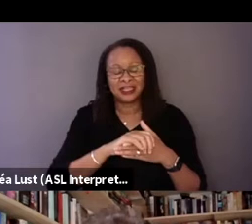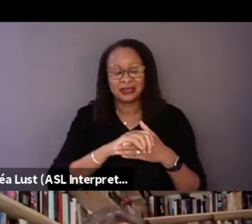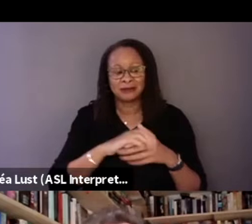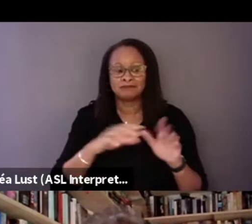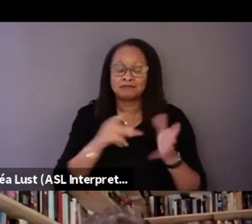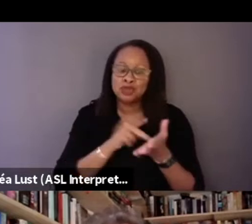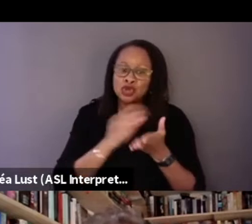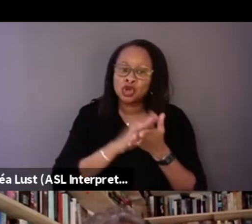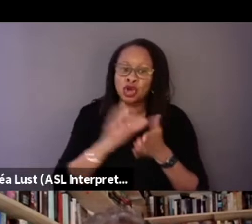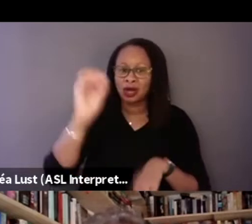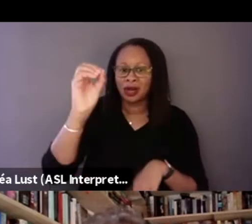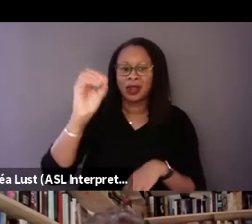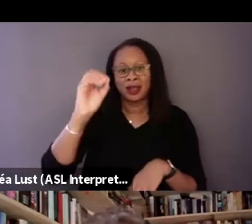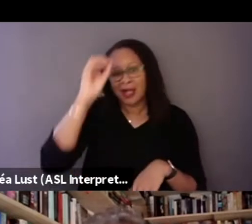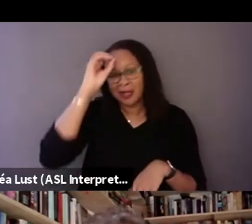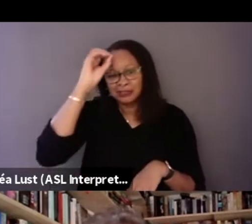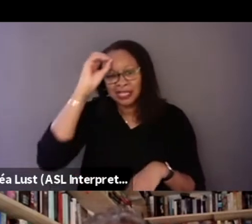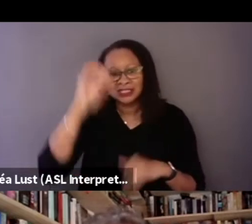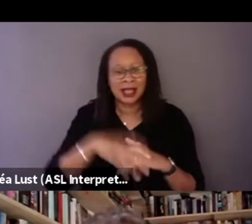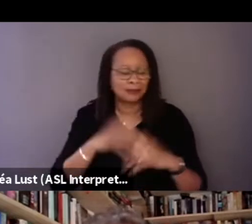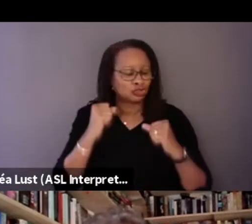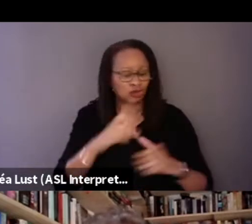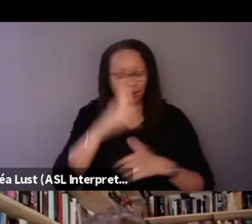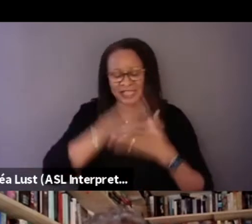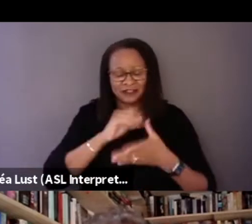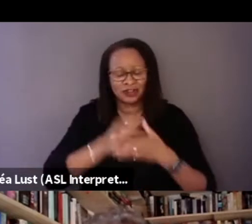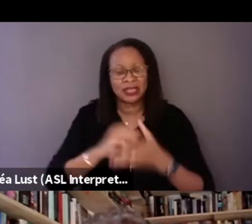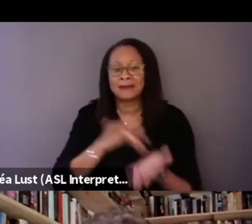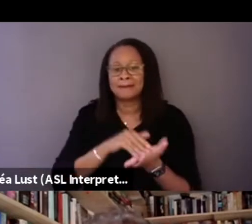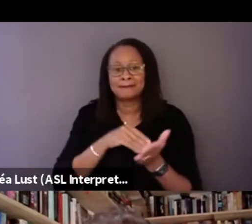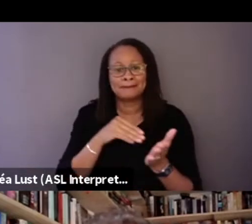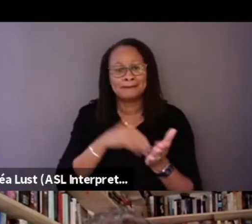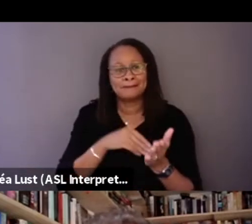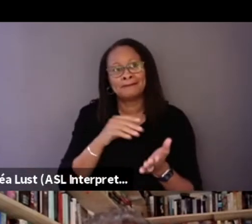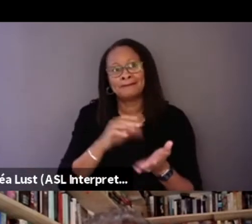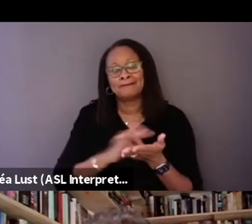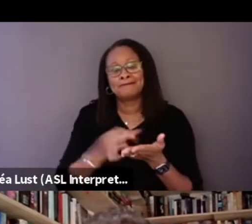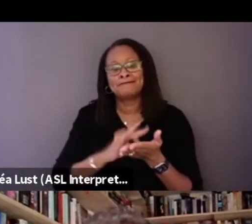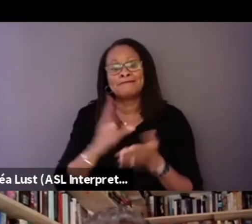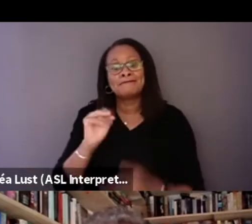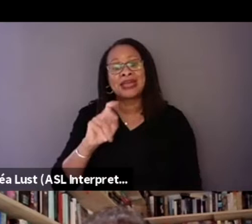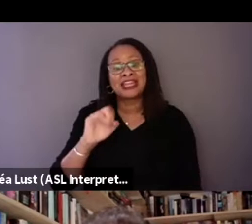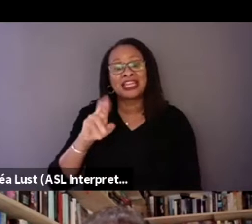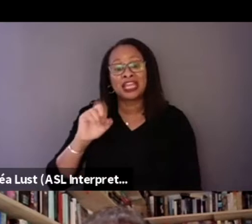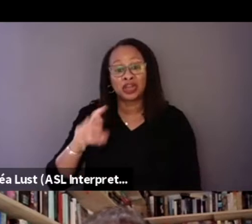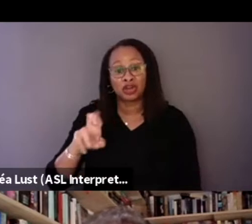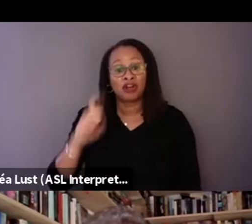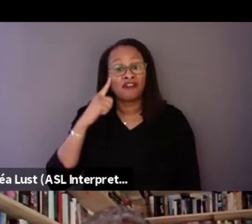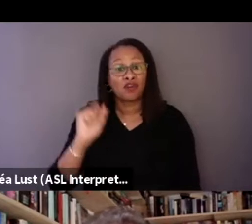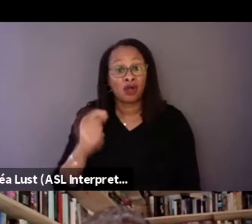I mean, I'm a strong believer in Medicare for all. And I think when Ady let us into that shower, when he took us to his doctor's appointments,